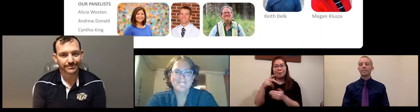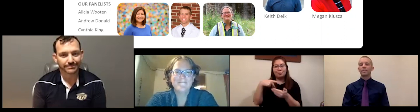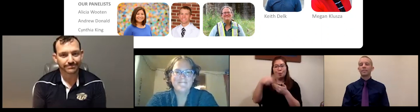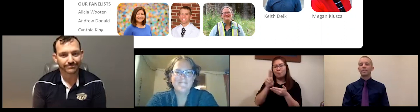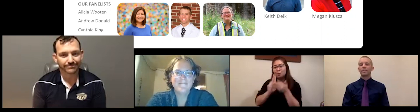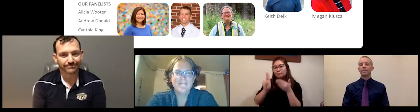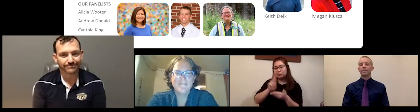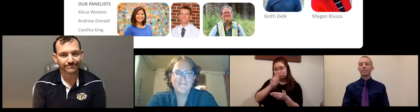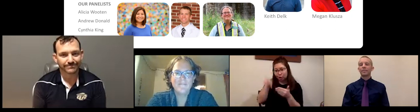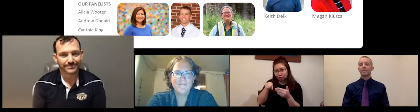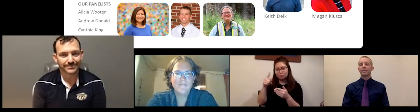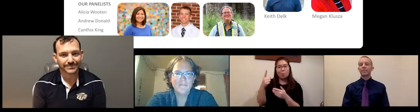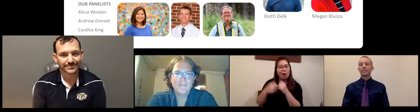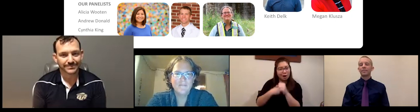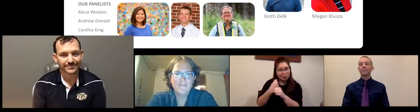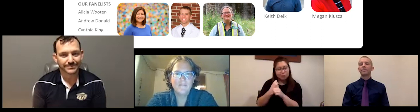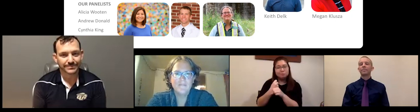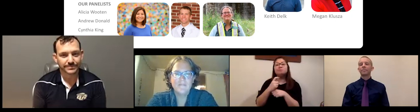I enrolled in a post-bac program in University of Rochester for one year